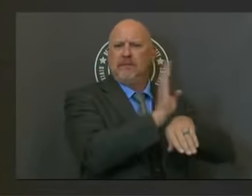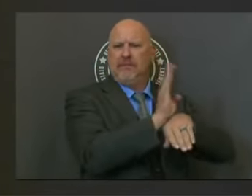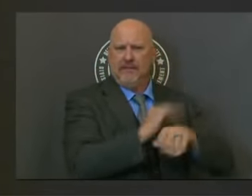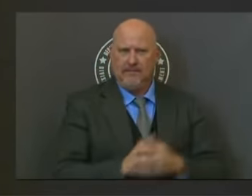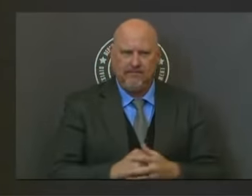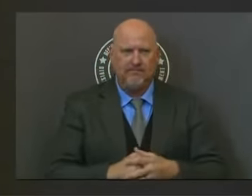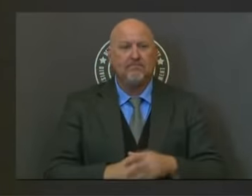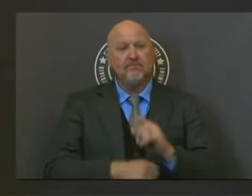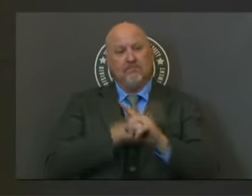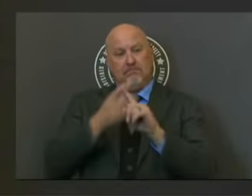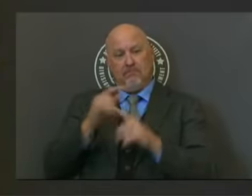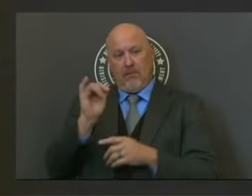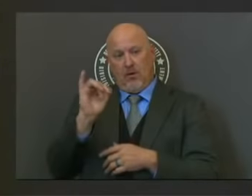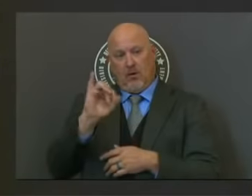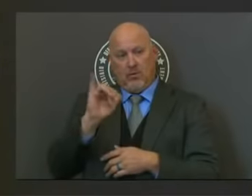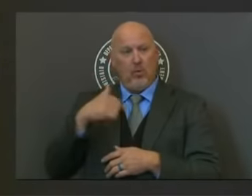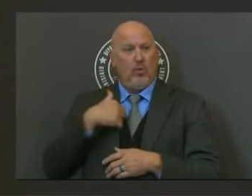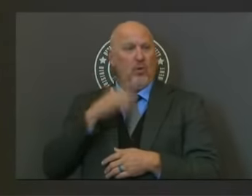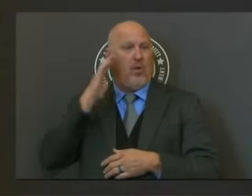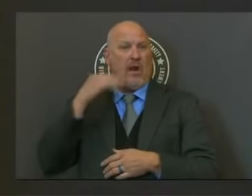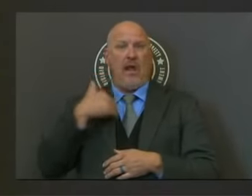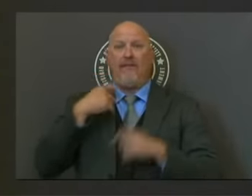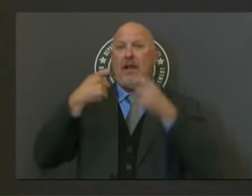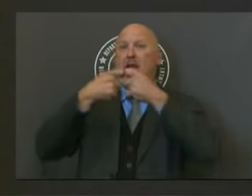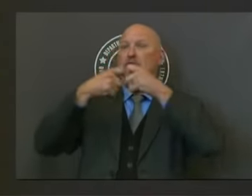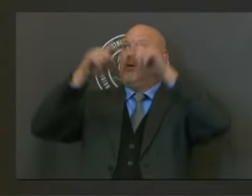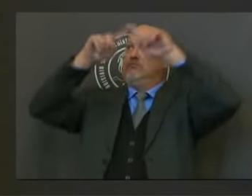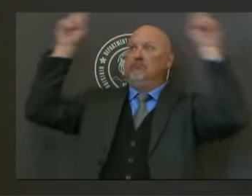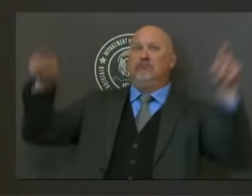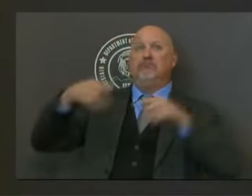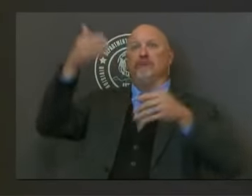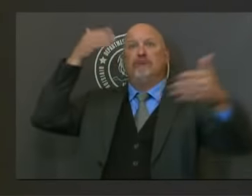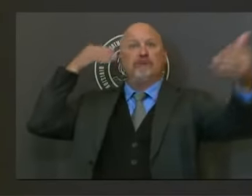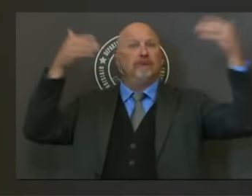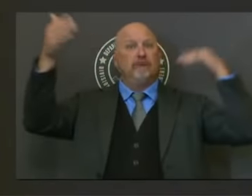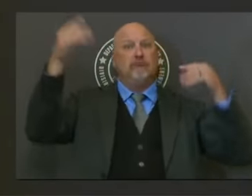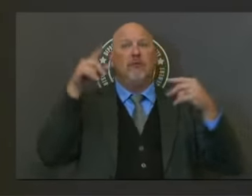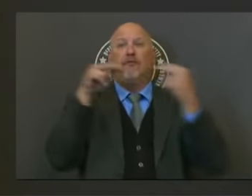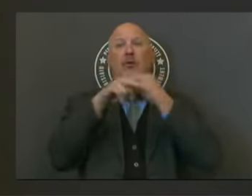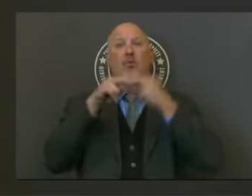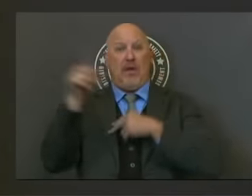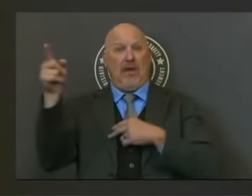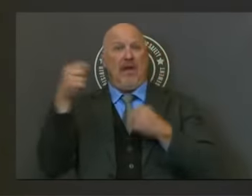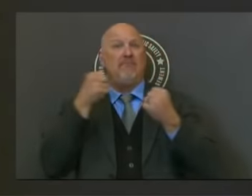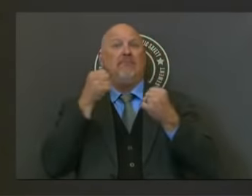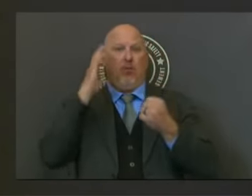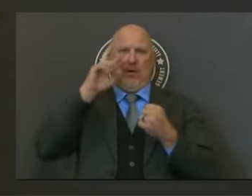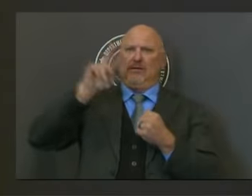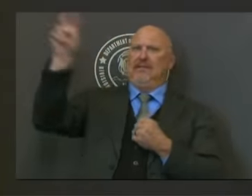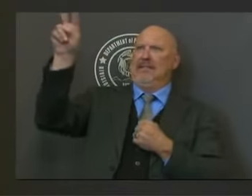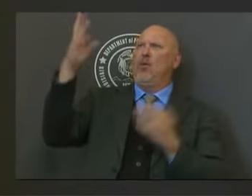throughout the state and then we